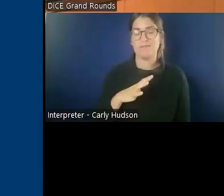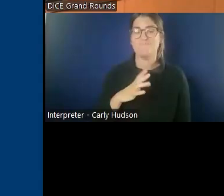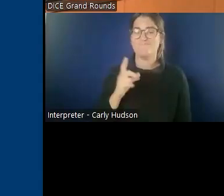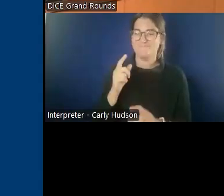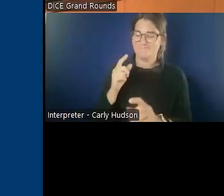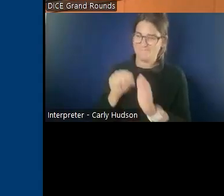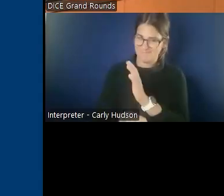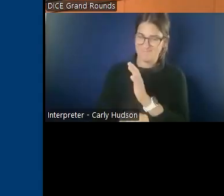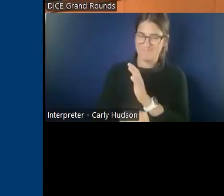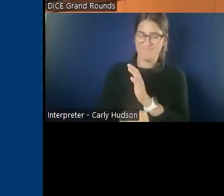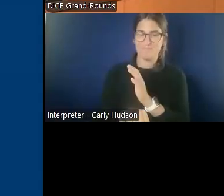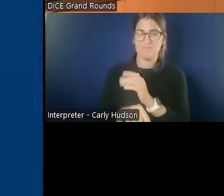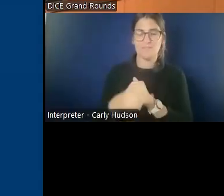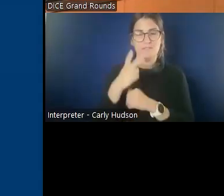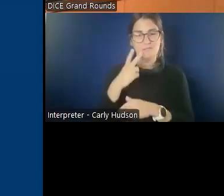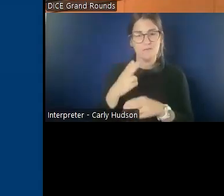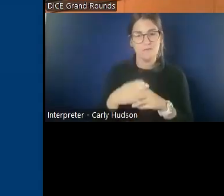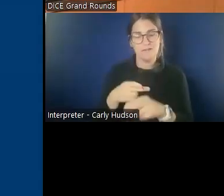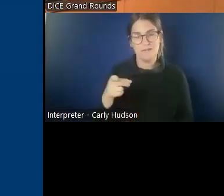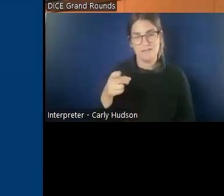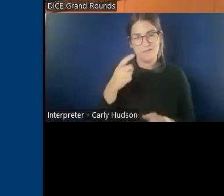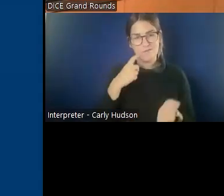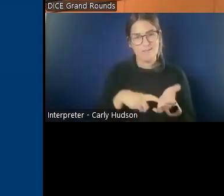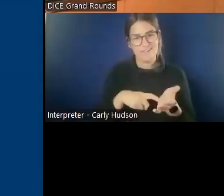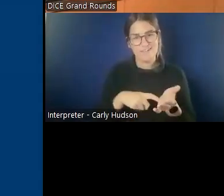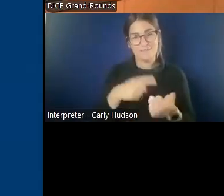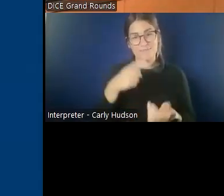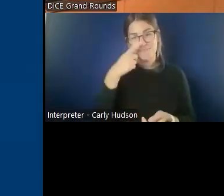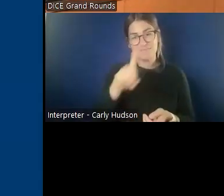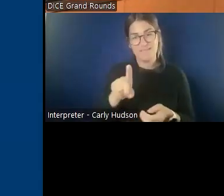looked at the name I recognized that it was a tie name I'm going to start